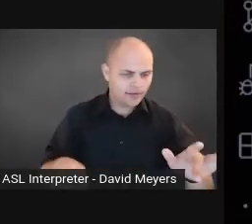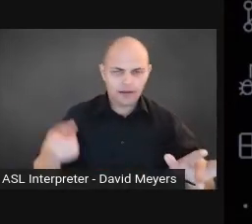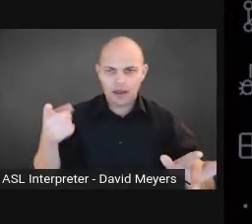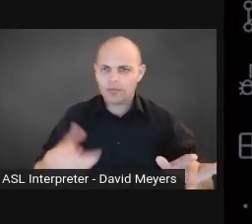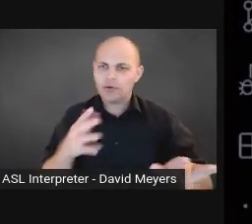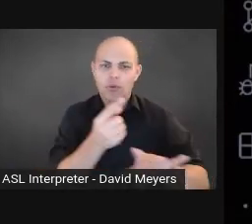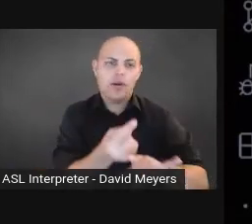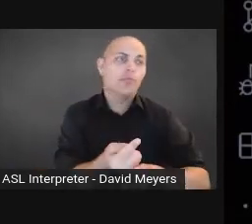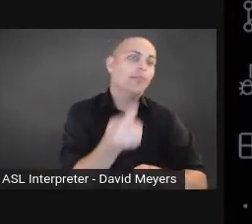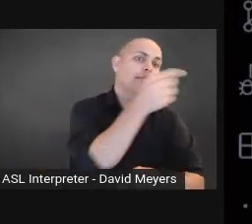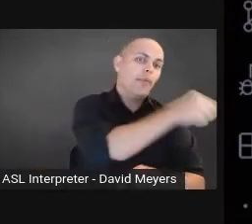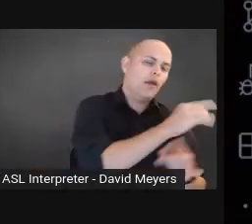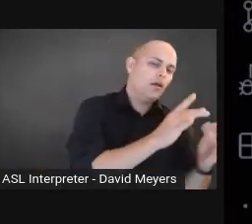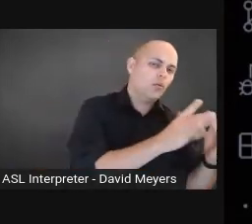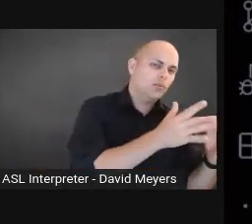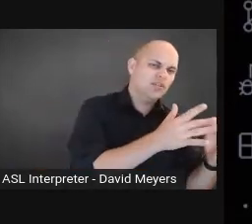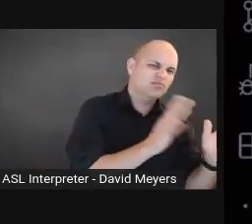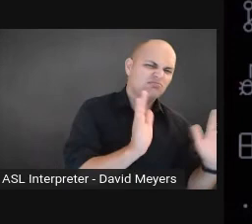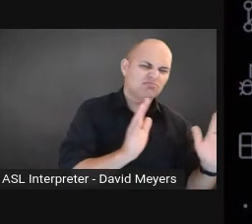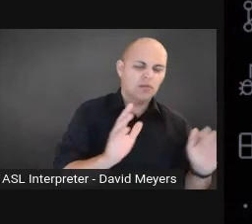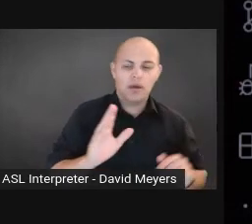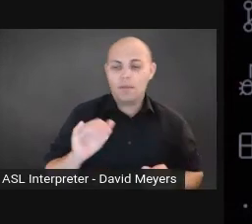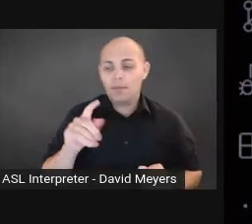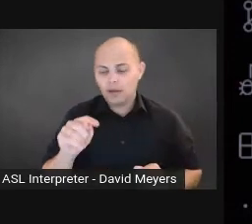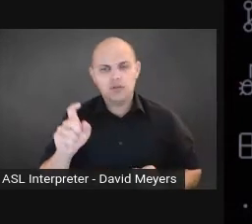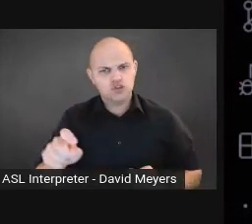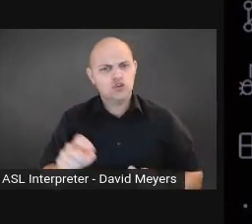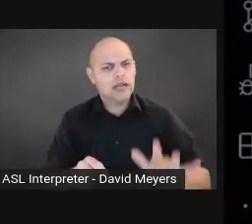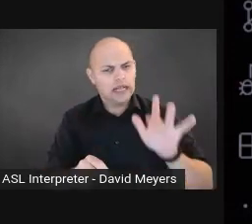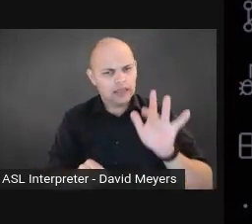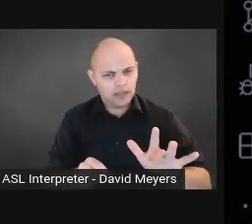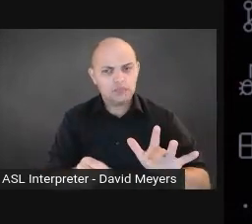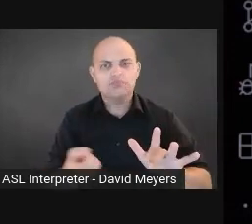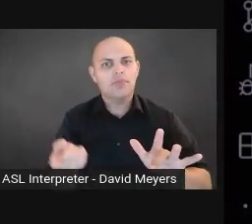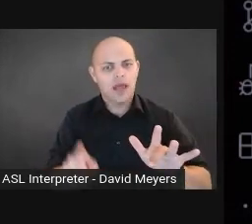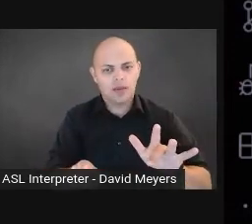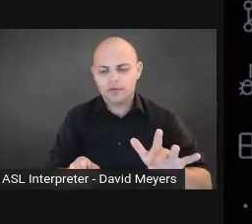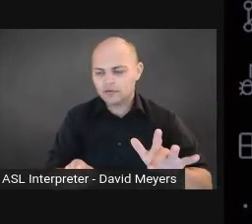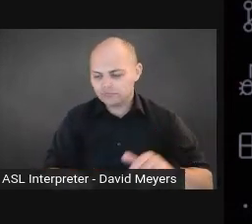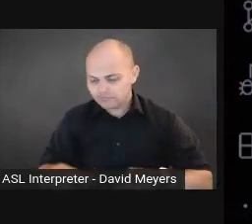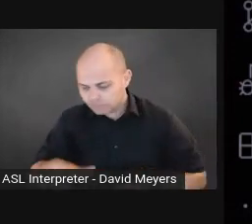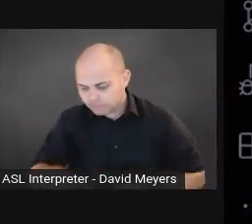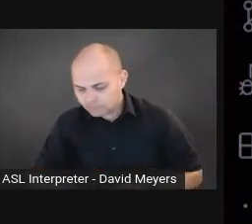Because a button should respond to a click. It should respond to the Enter key. It should respond to the spacebar.